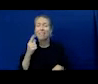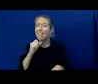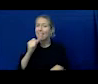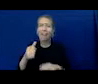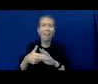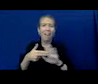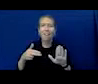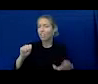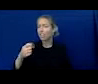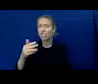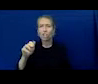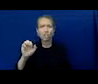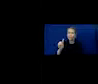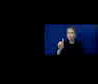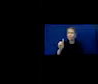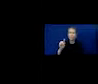This is not enclave work.